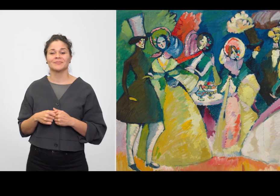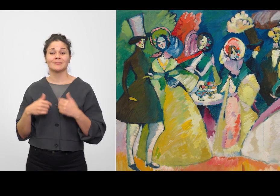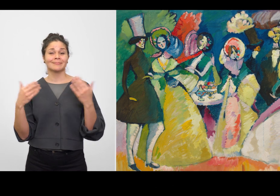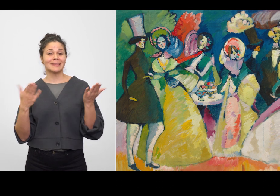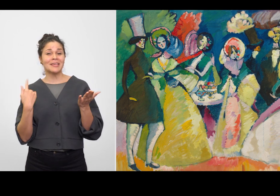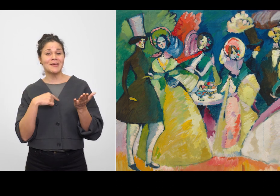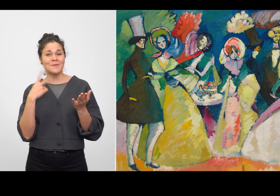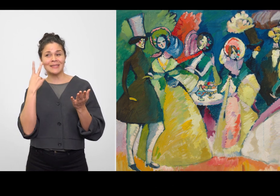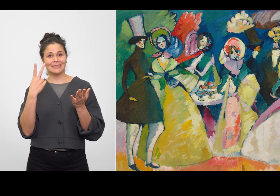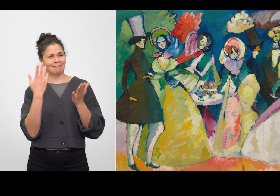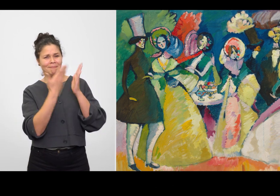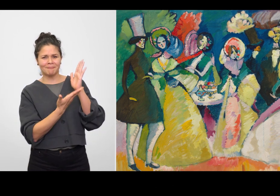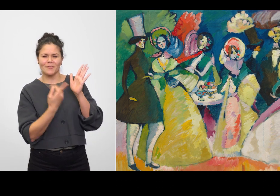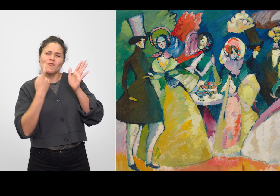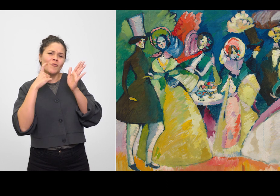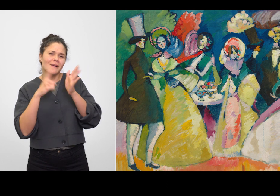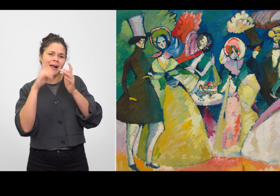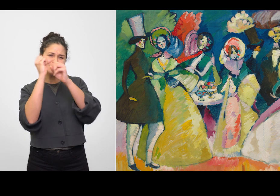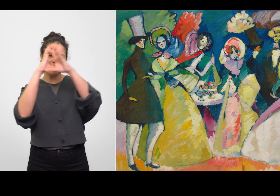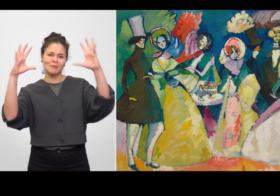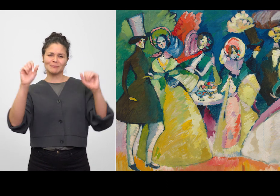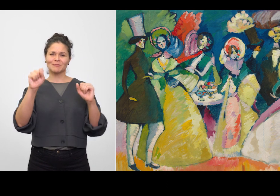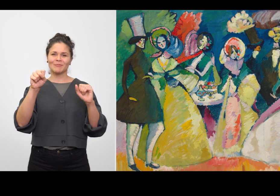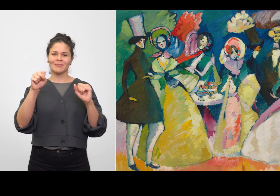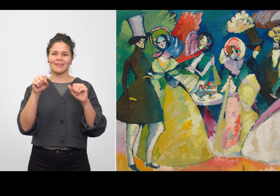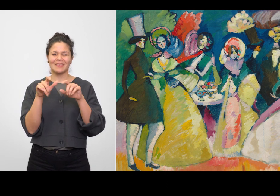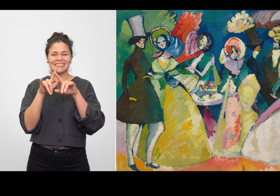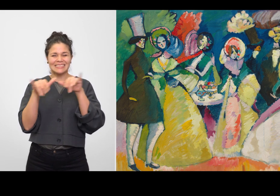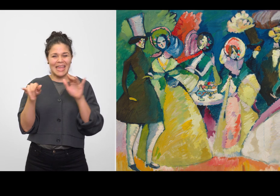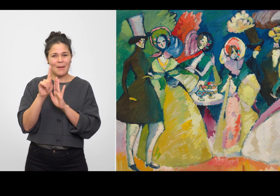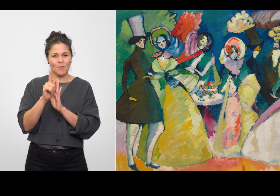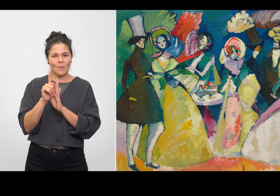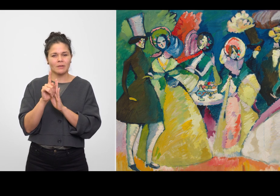Here we see recognizable imagery while, at the same moment,